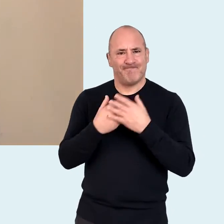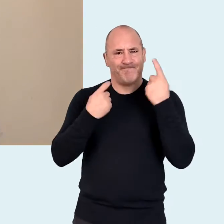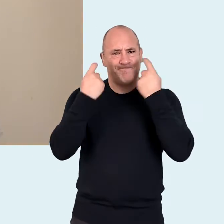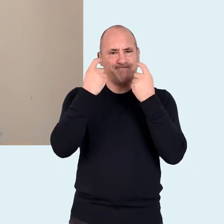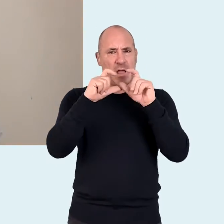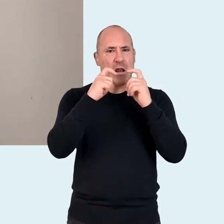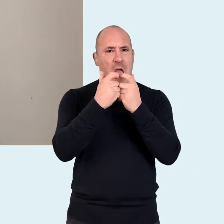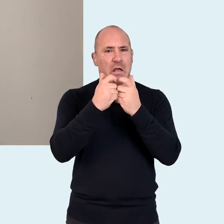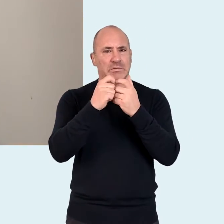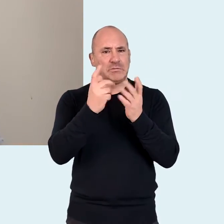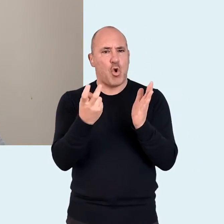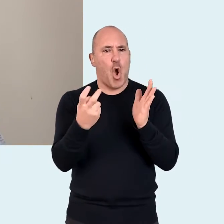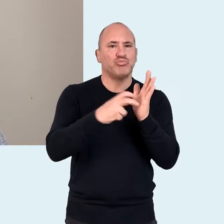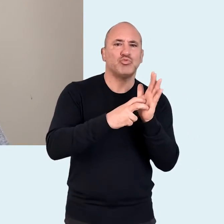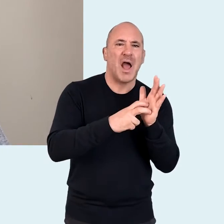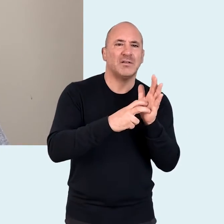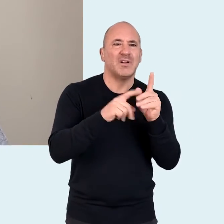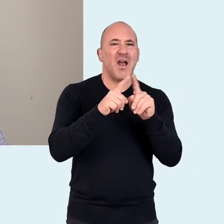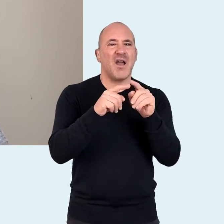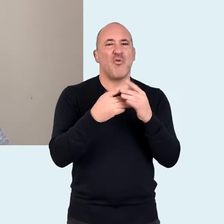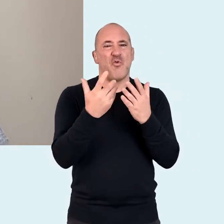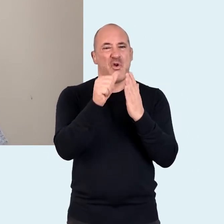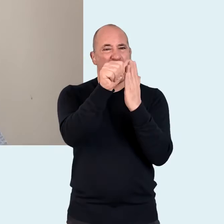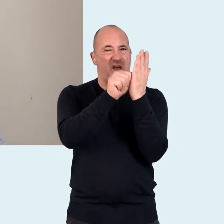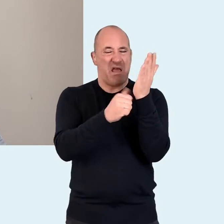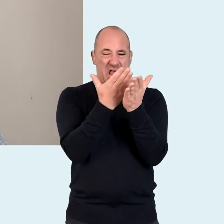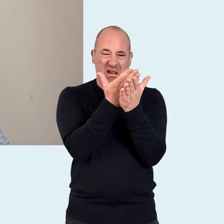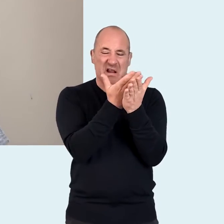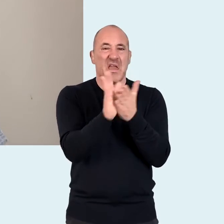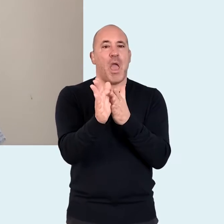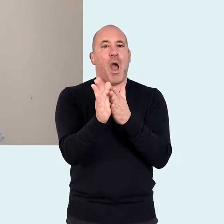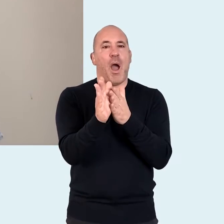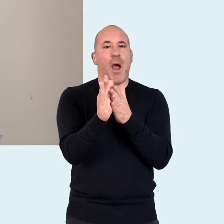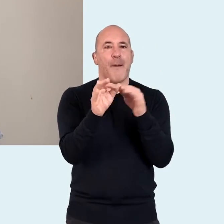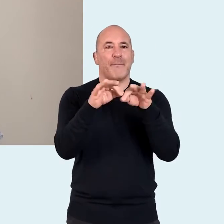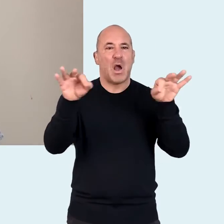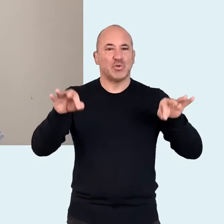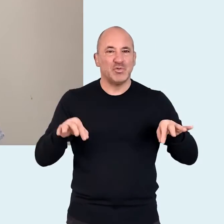Consider setting up a class contract or a list of really clear boundaries in your sessions,